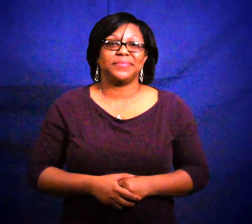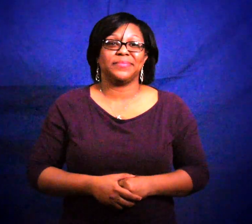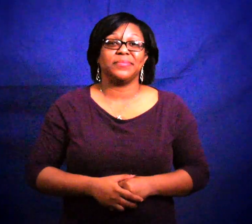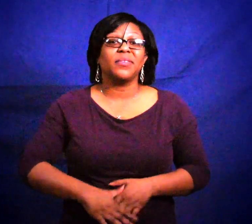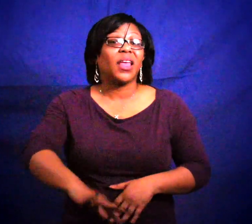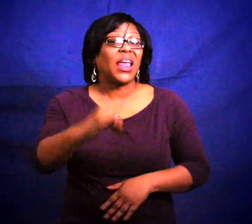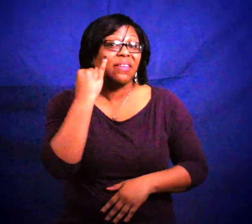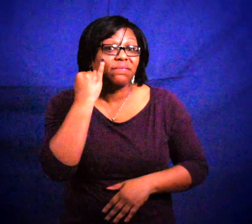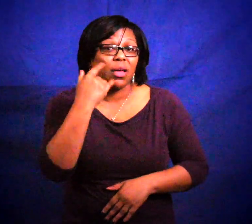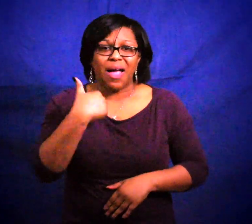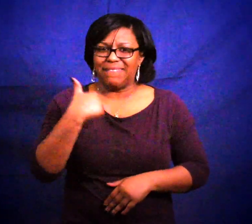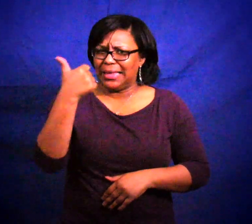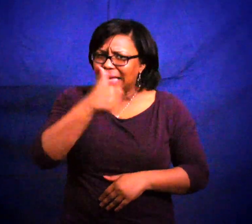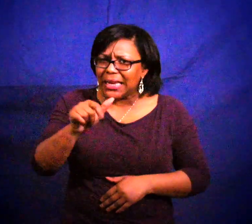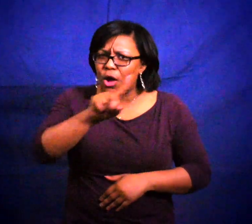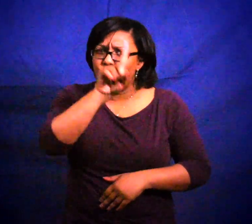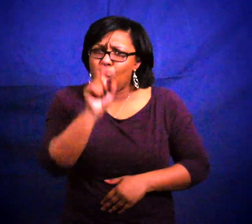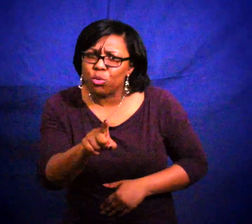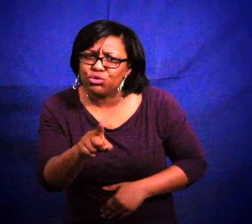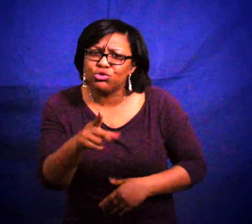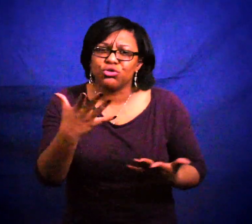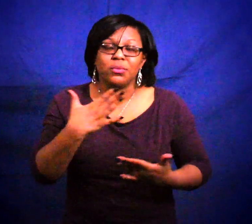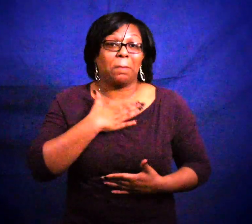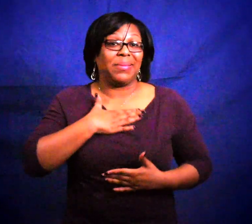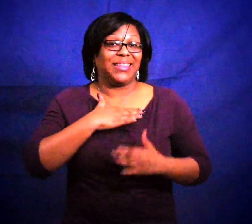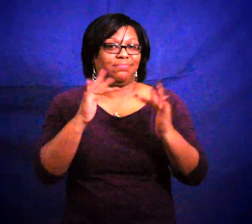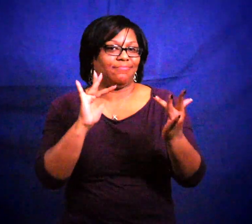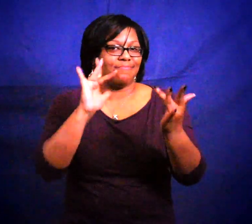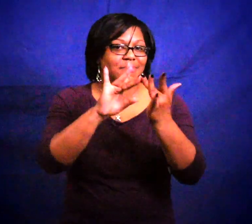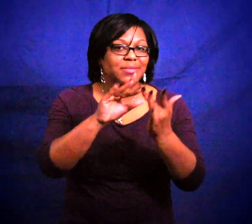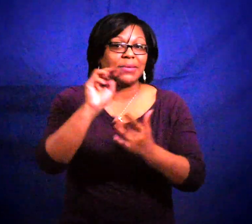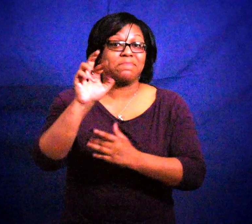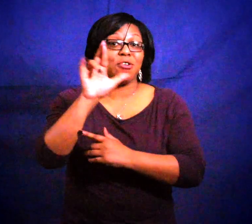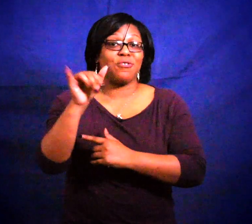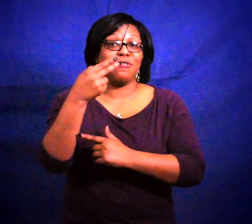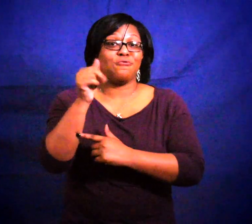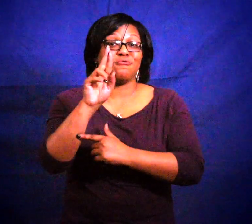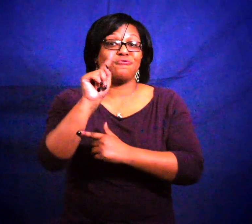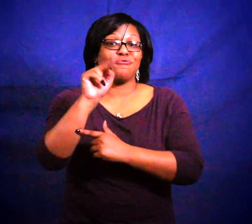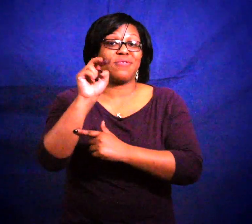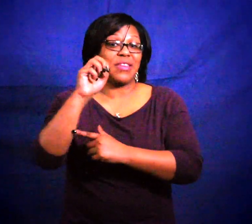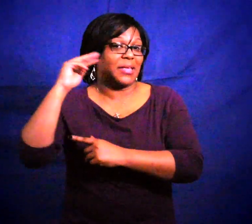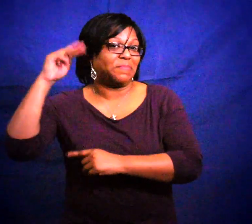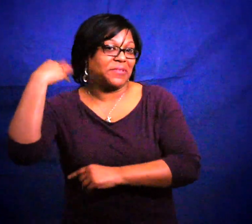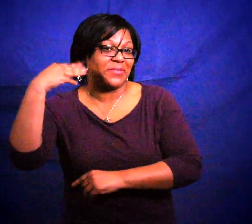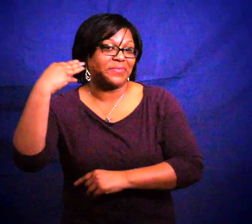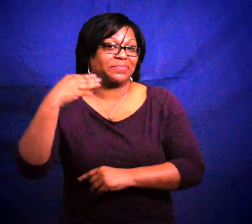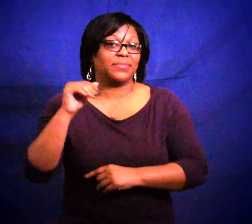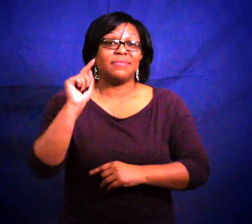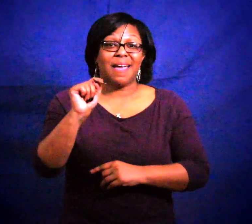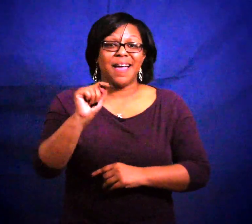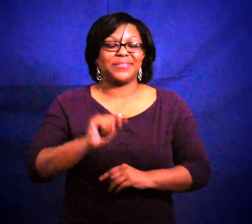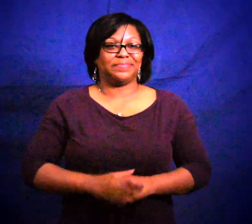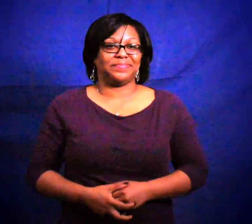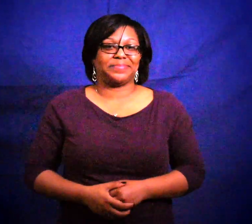If you have any questions, please contact Mary Hartnett at